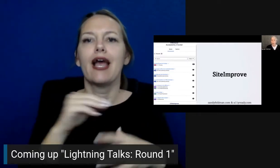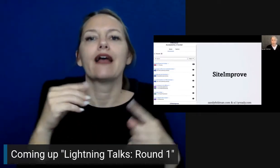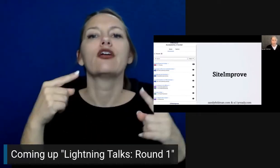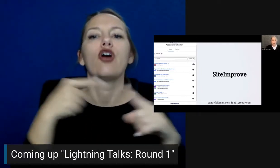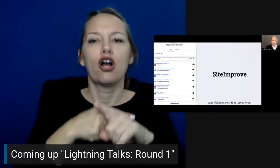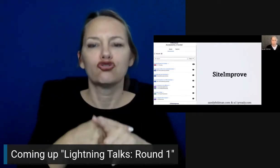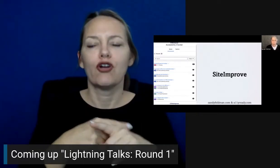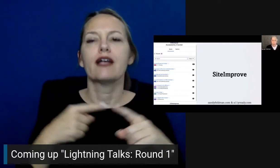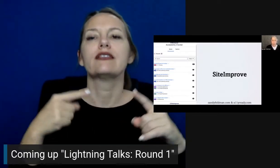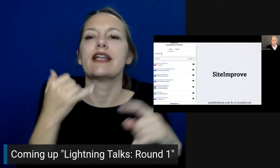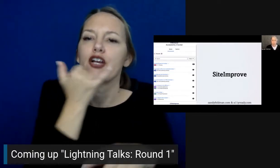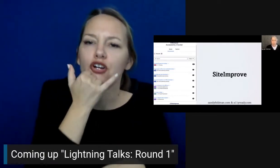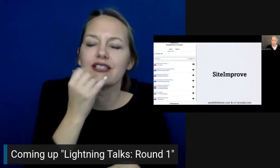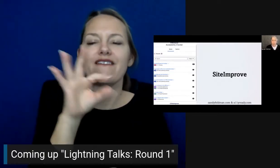as well as font size errors.